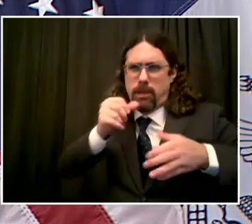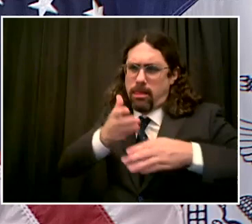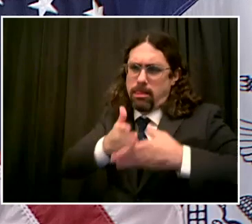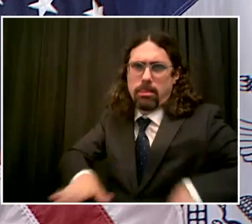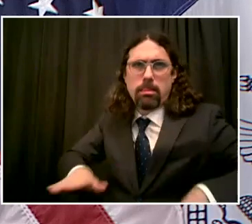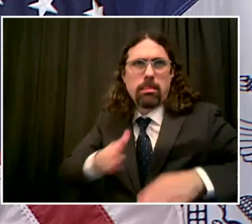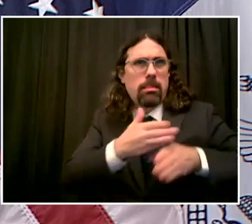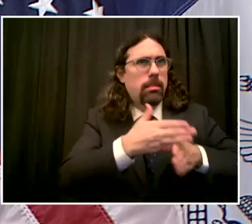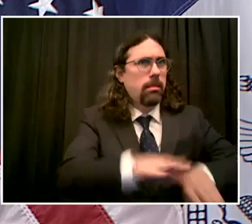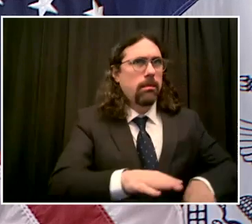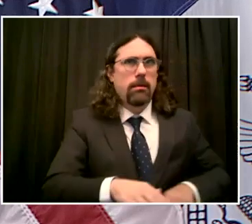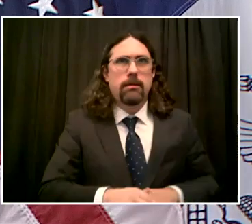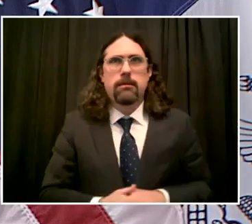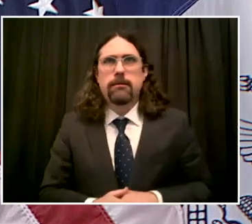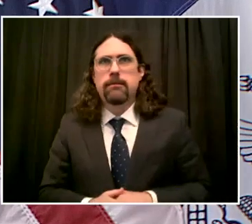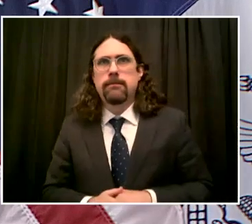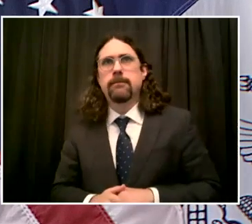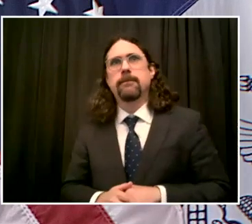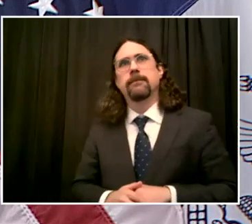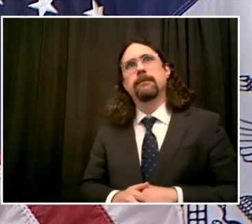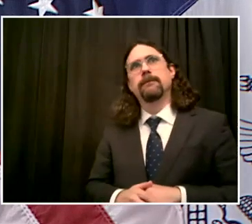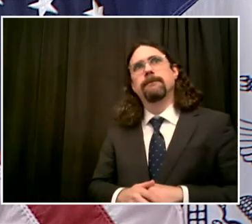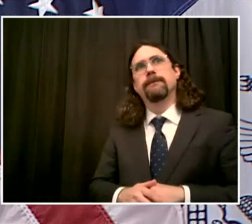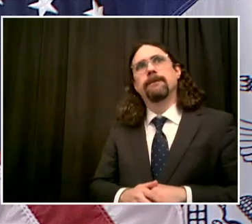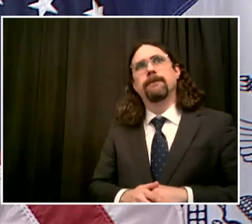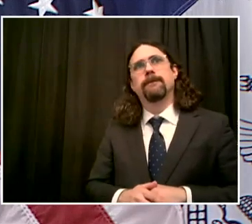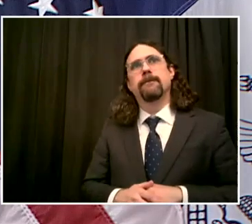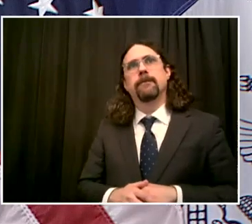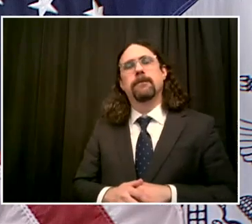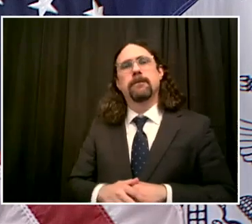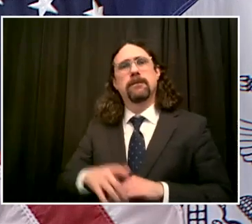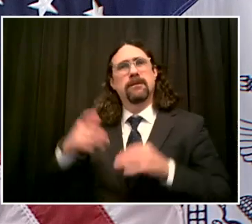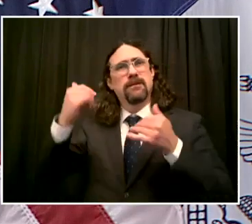MADE UP OF RESINTDES OF THE CITY. A POLICFE ORCE